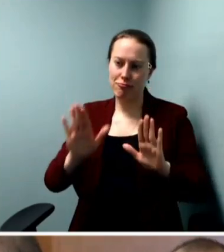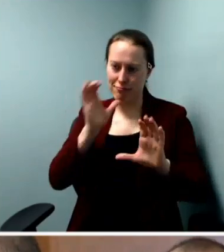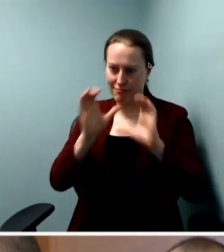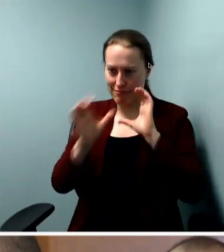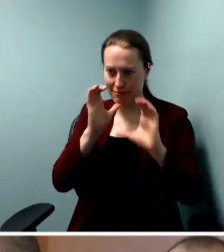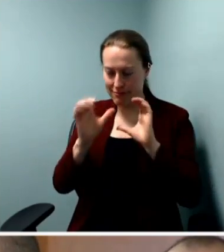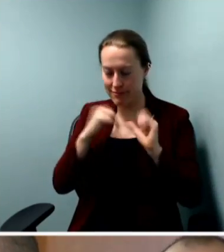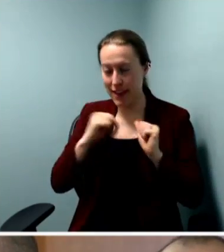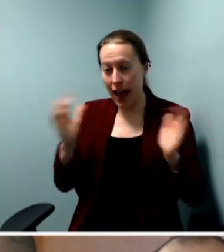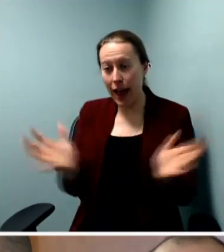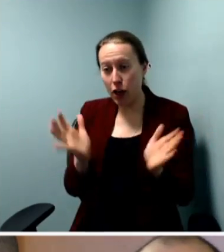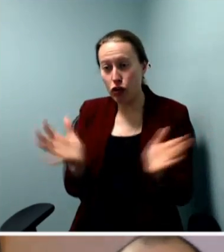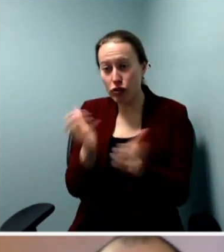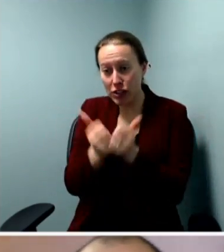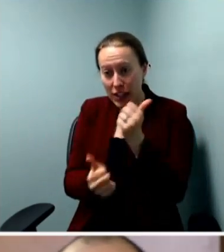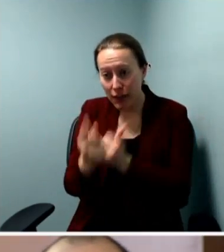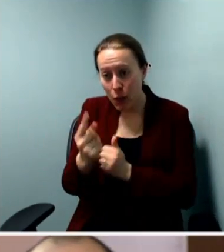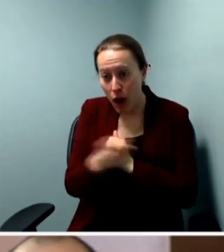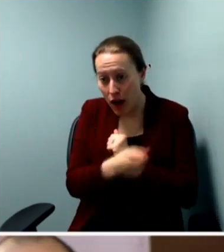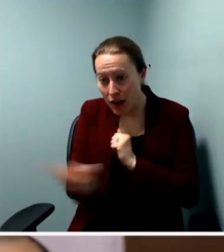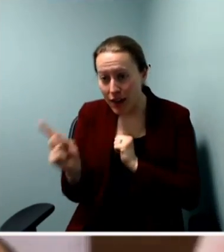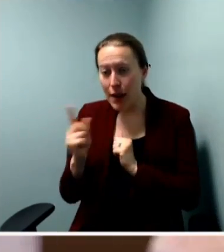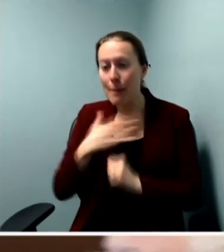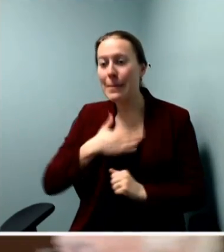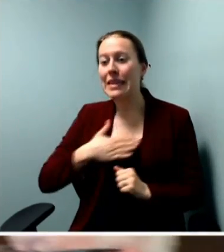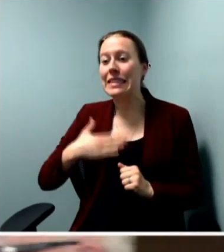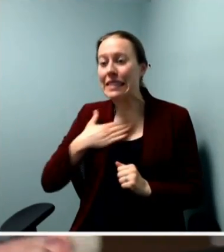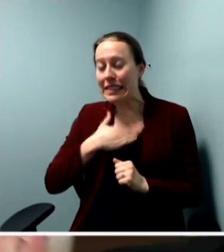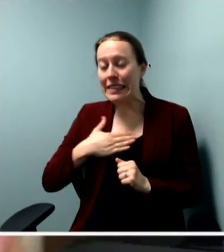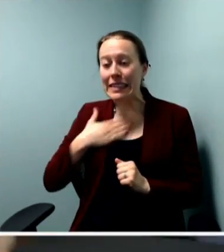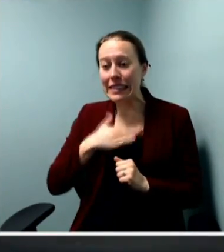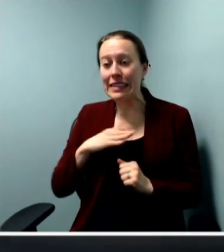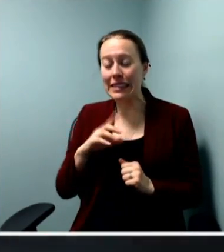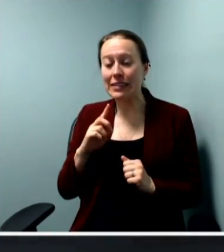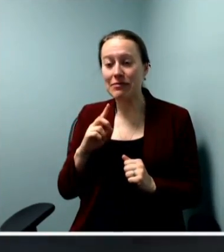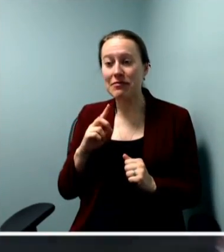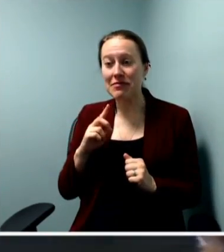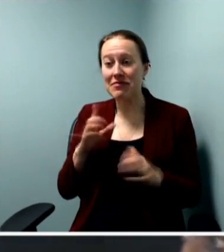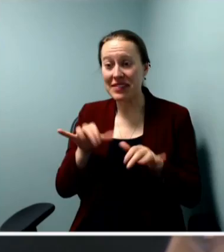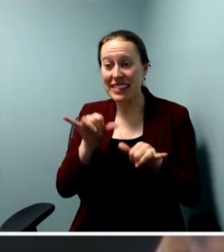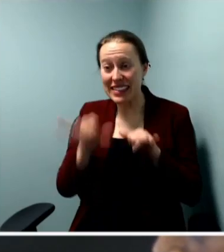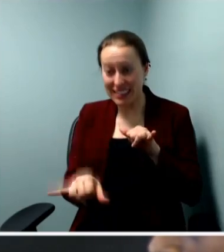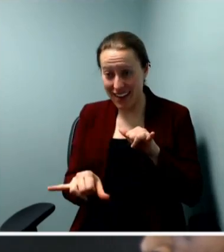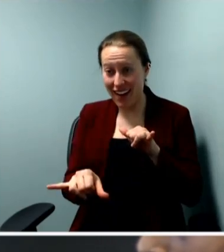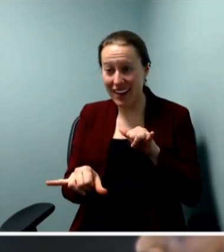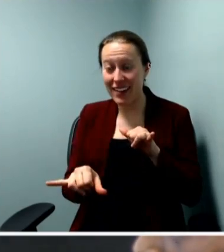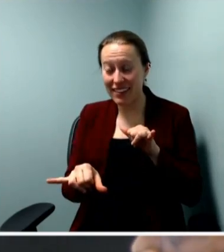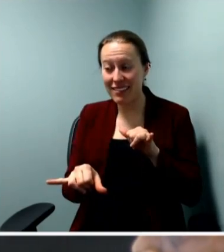to please come and stick around for the conversations afterwards,